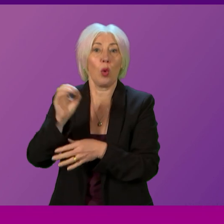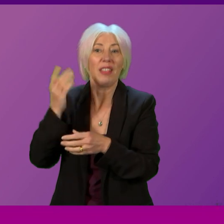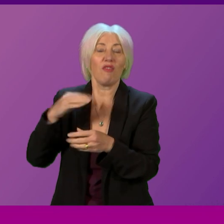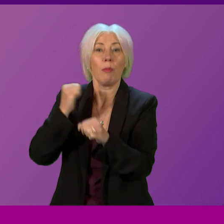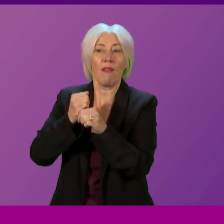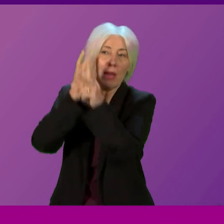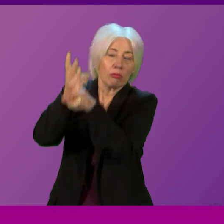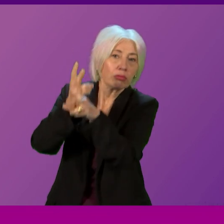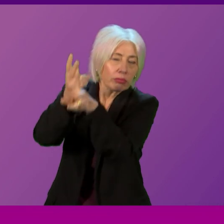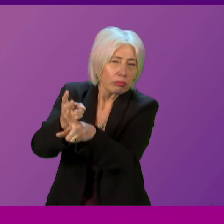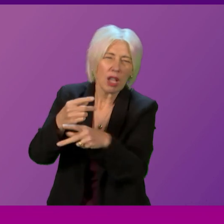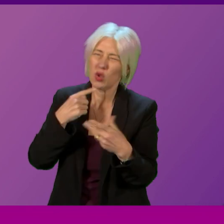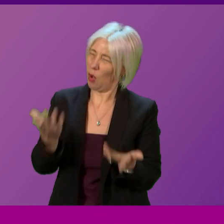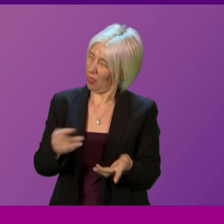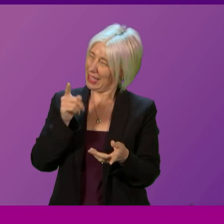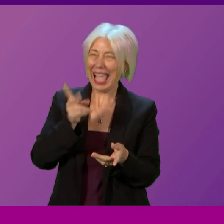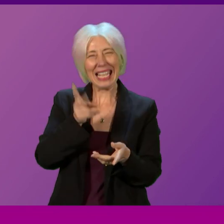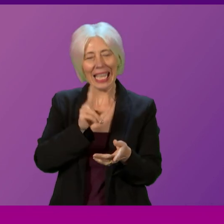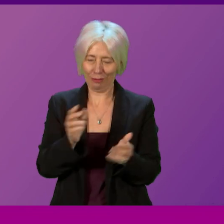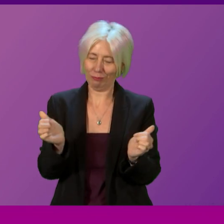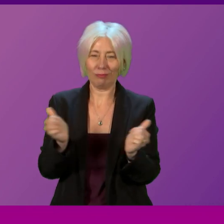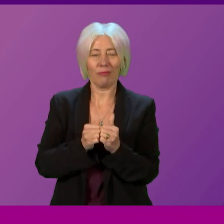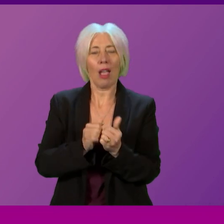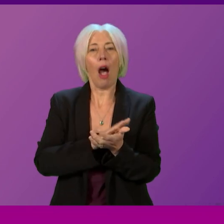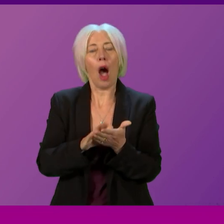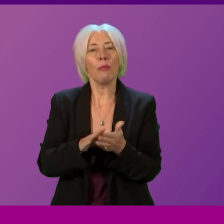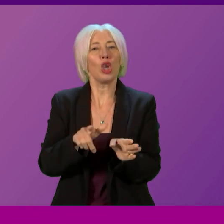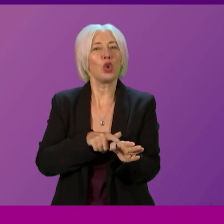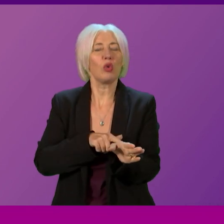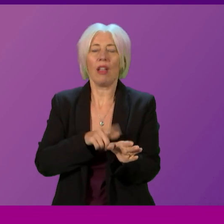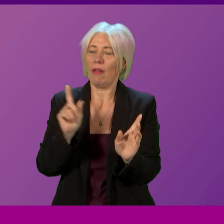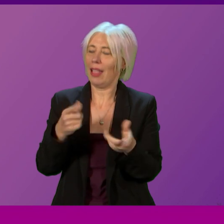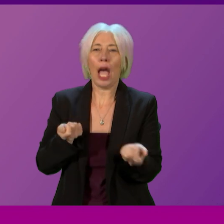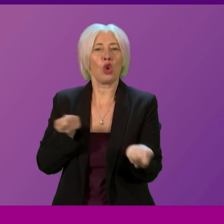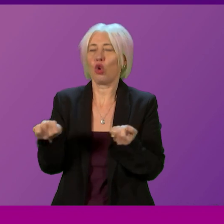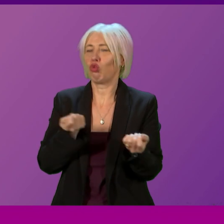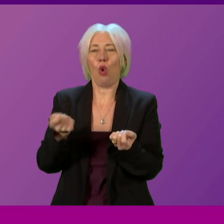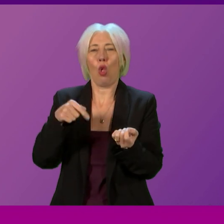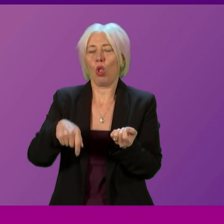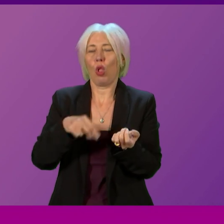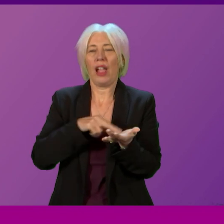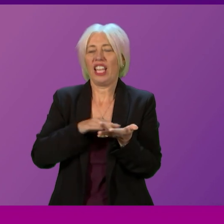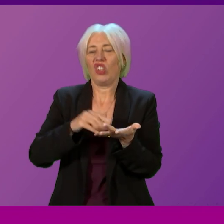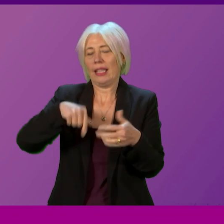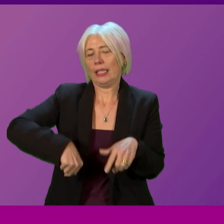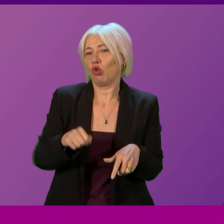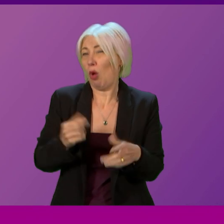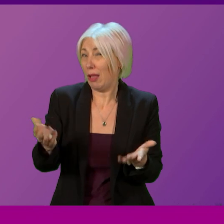Is this not just another confirmation that Humza Yousaf is out of control with Scotland’s NHS?